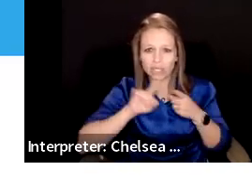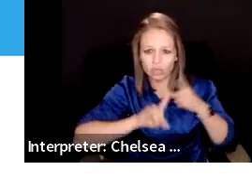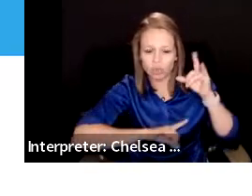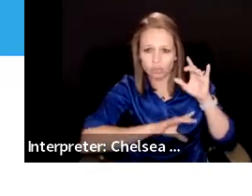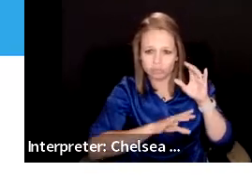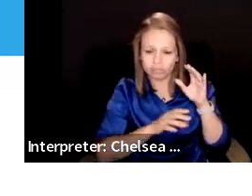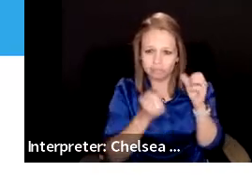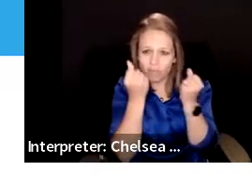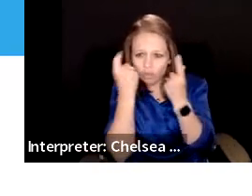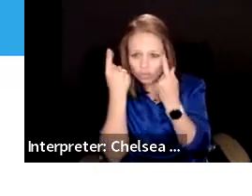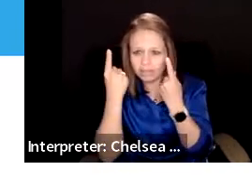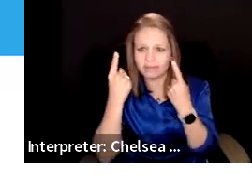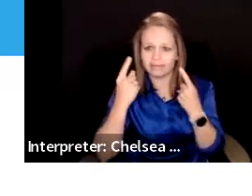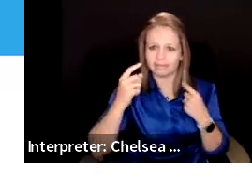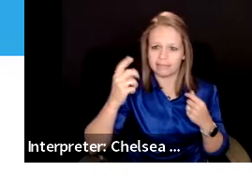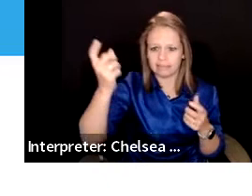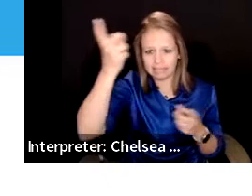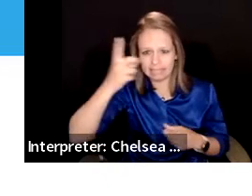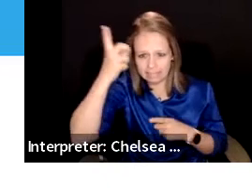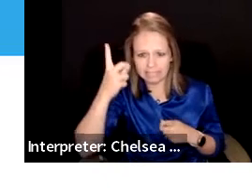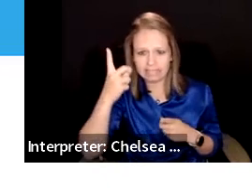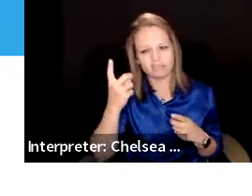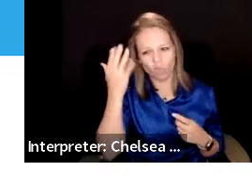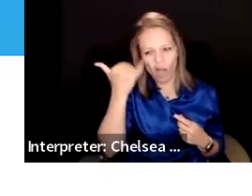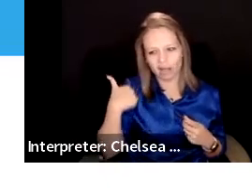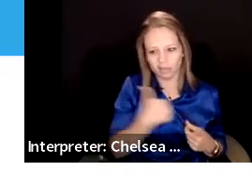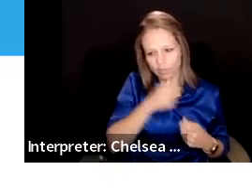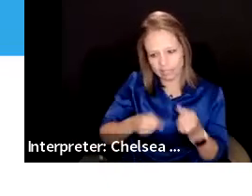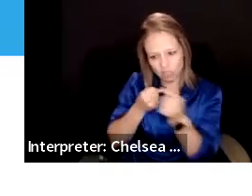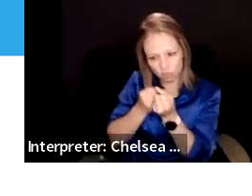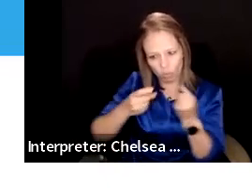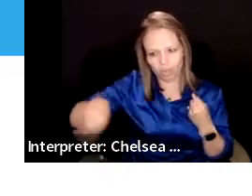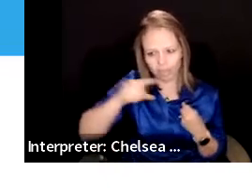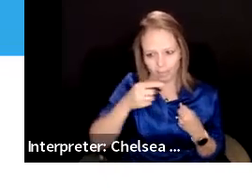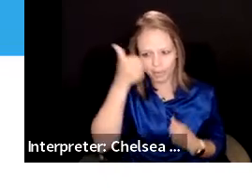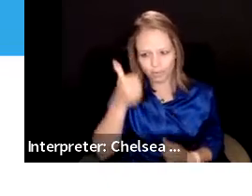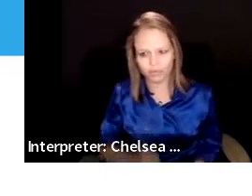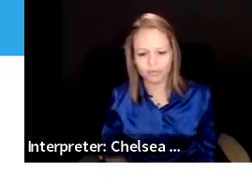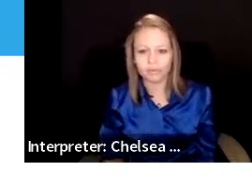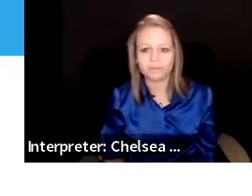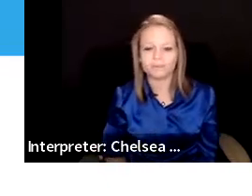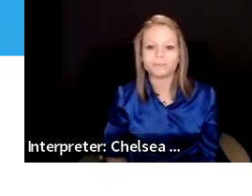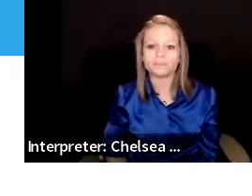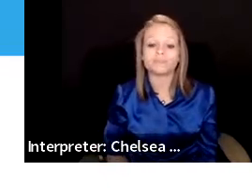Moving onto our evidence-based approach.